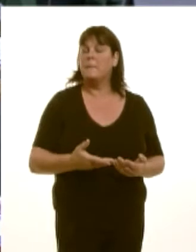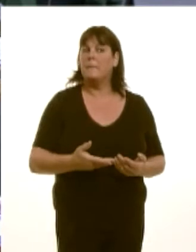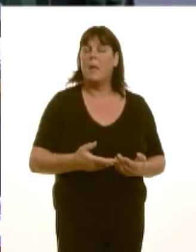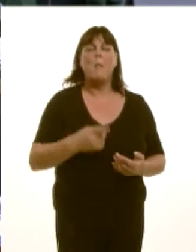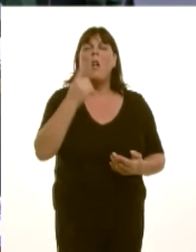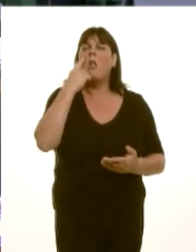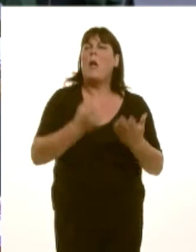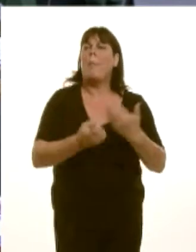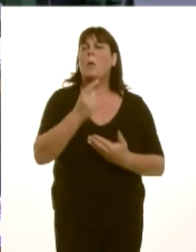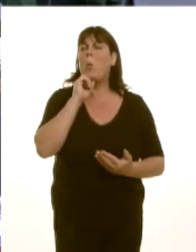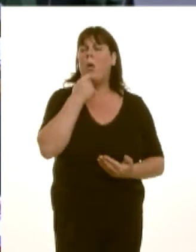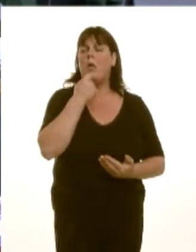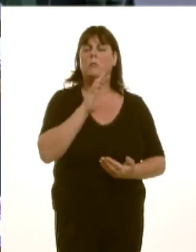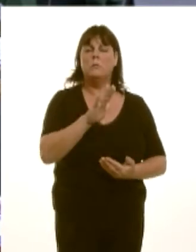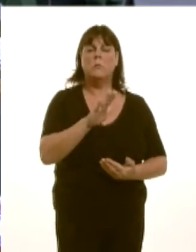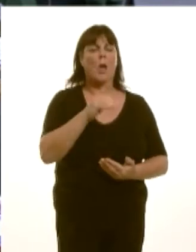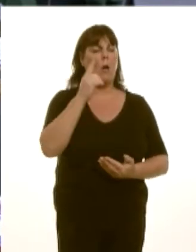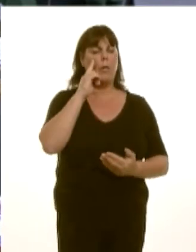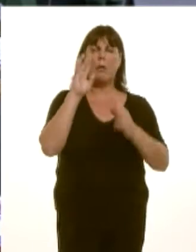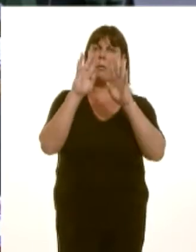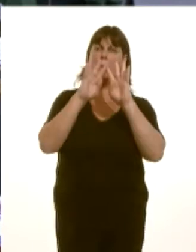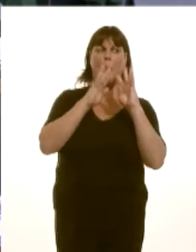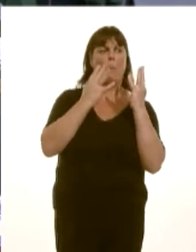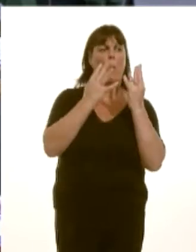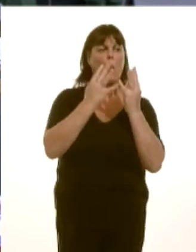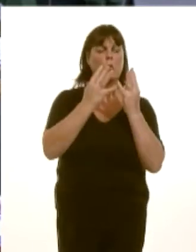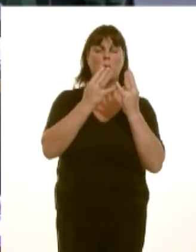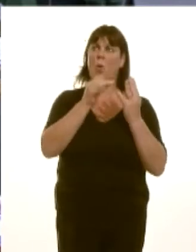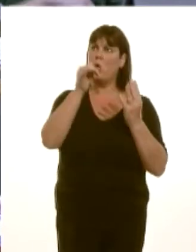I would expect the board, having considered very carefully, I know, what the Andrews report